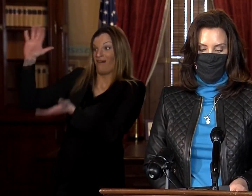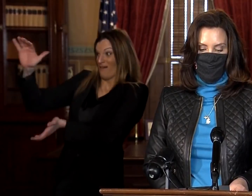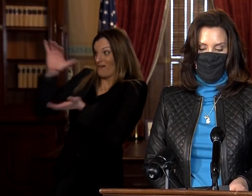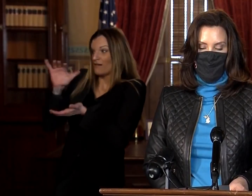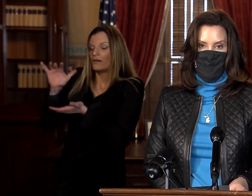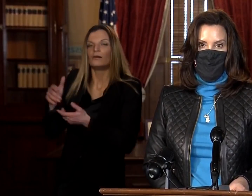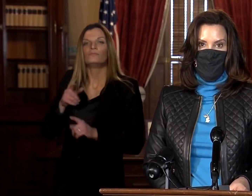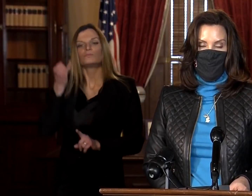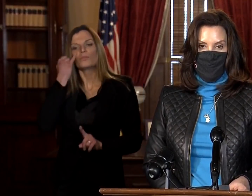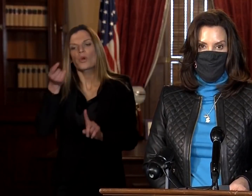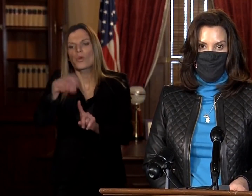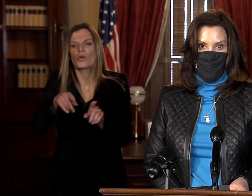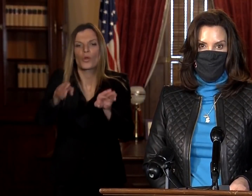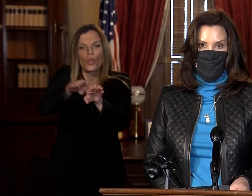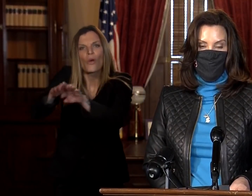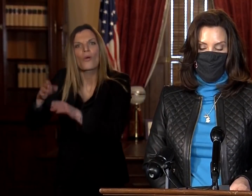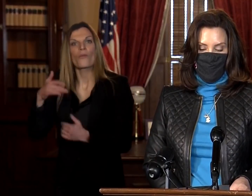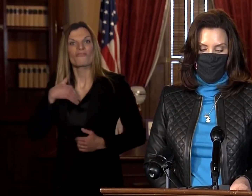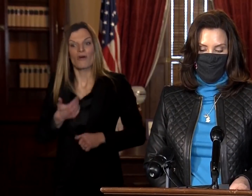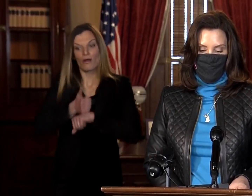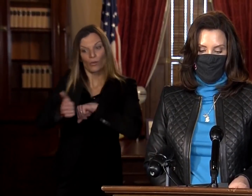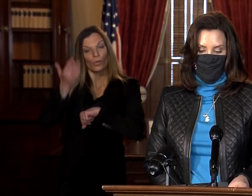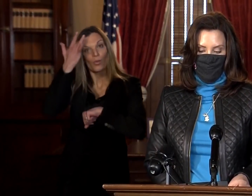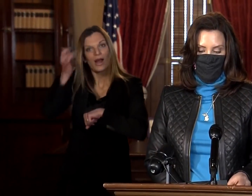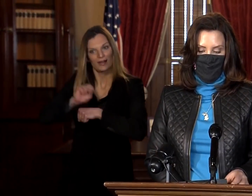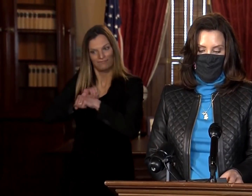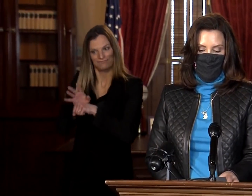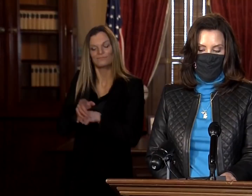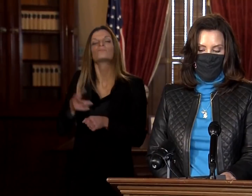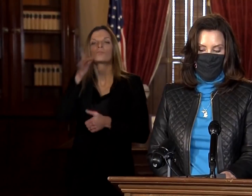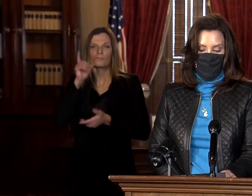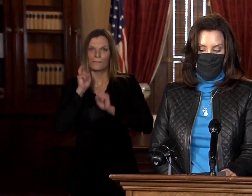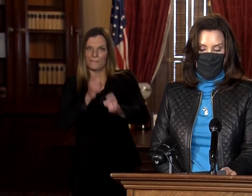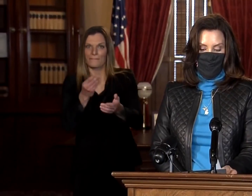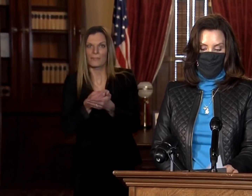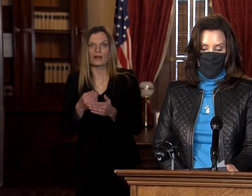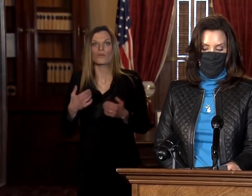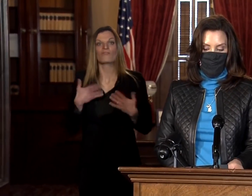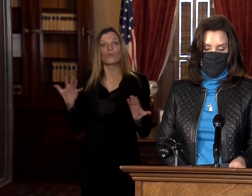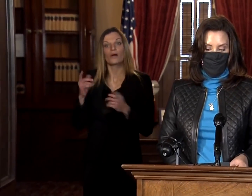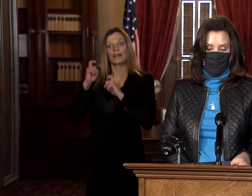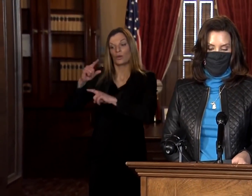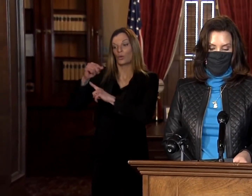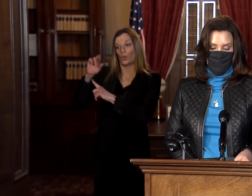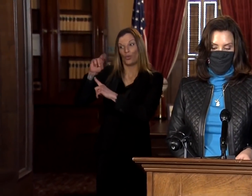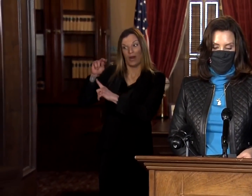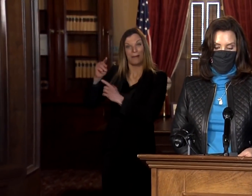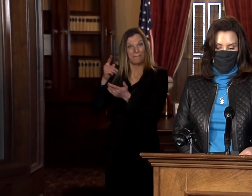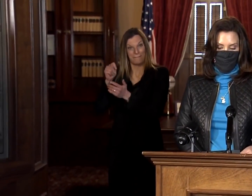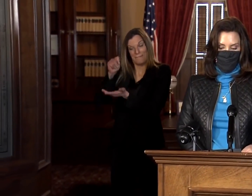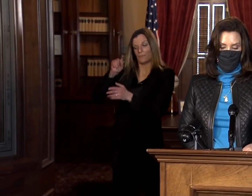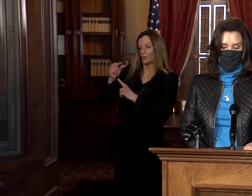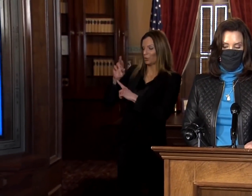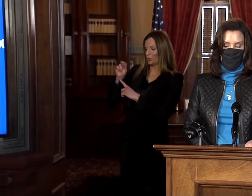The bill includes $55 million to help small businesses impacted help small businesses impacted by Covid-19, grants of up to by Covid-19, grants of up to $20,000 are going to be made